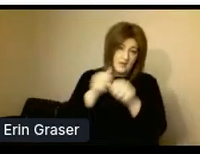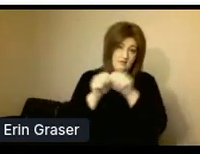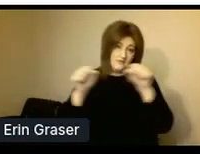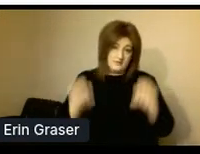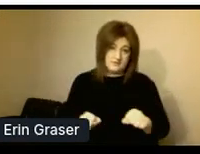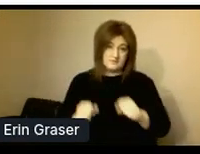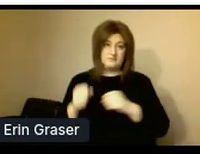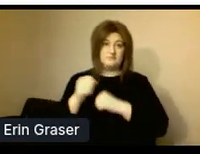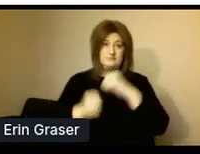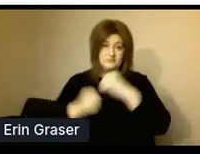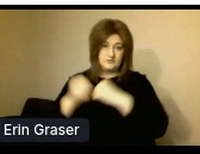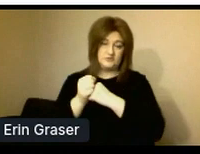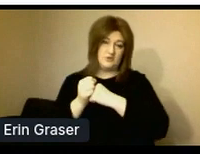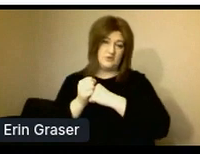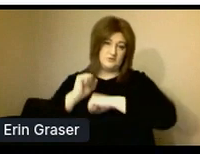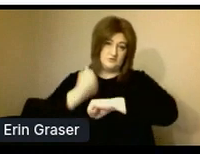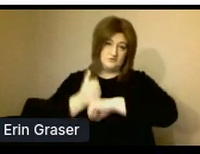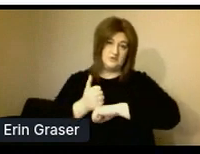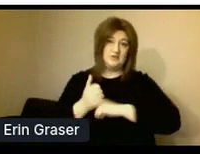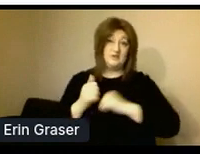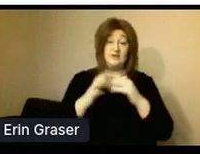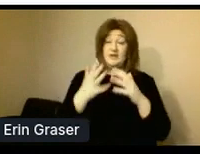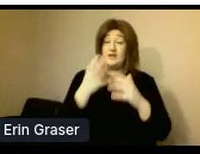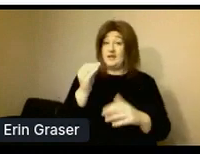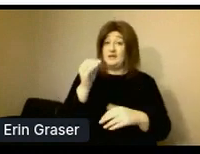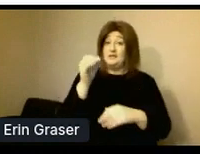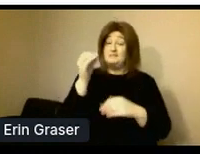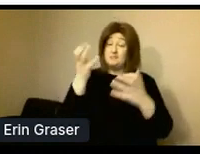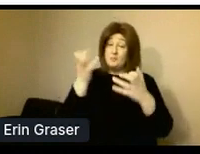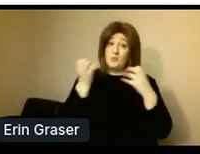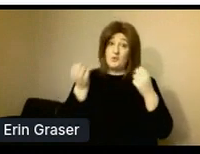I really need you all to understand